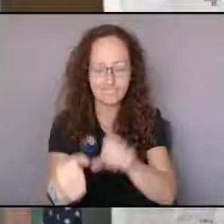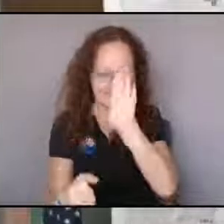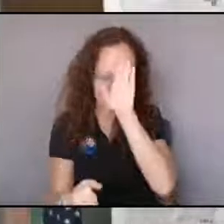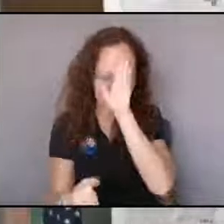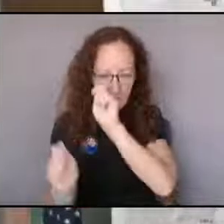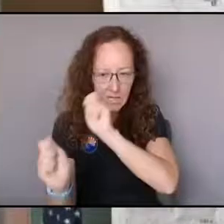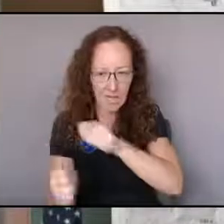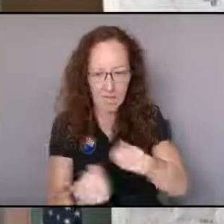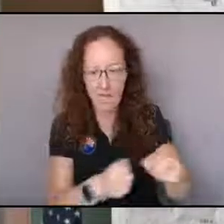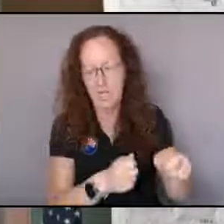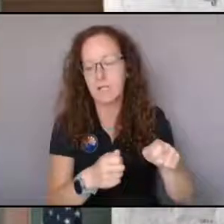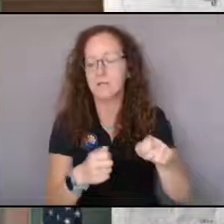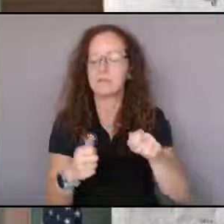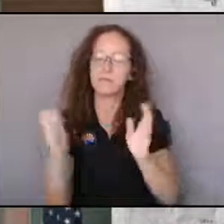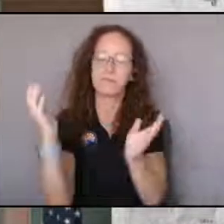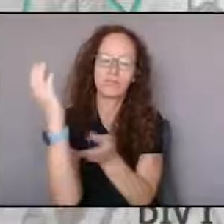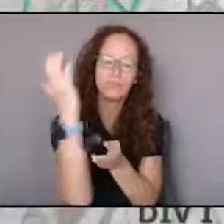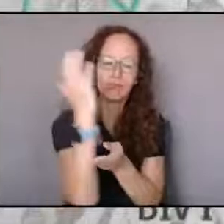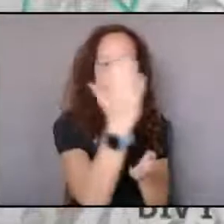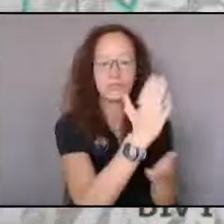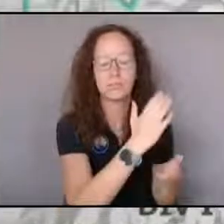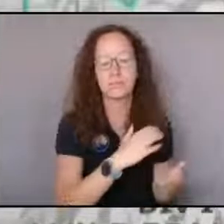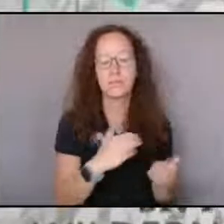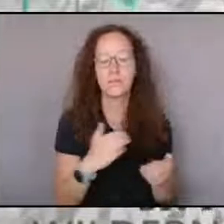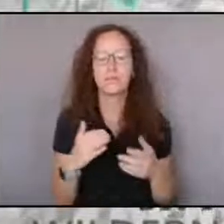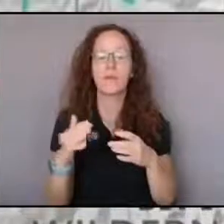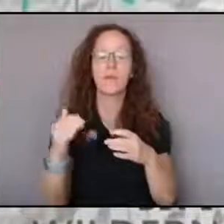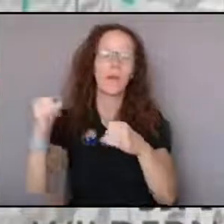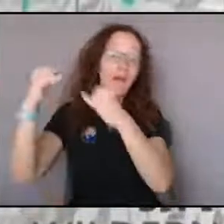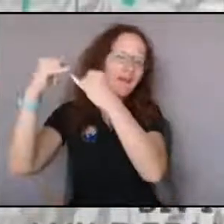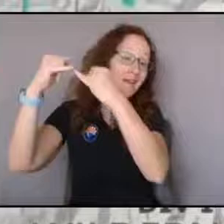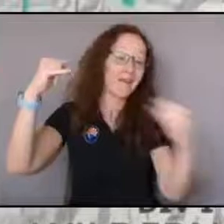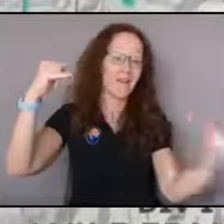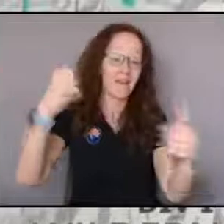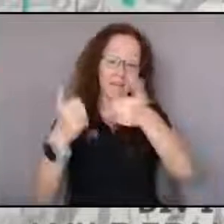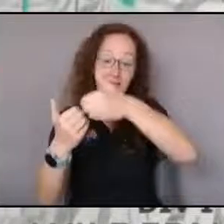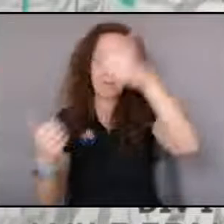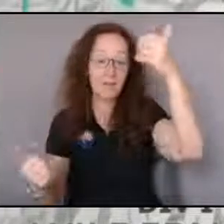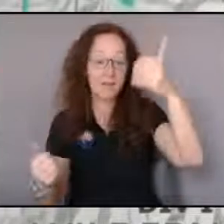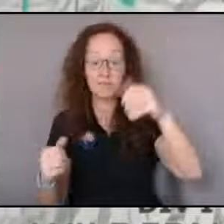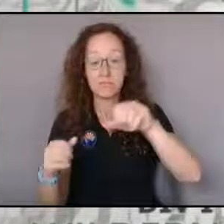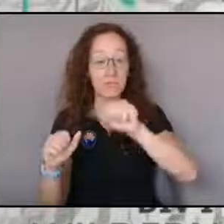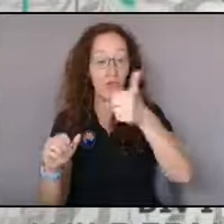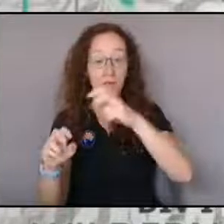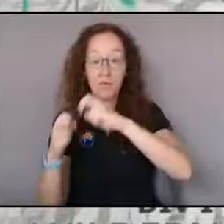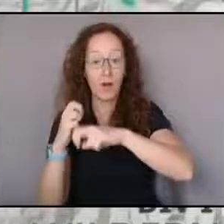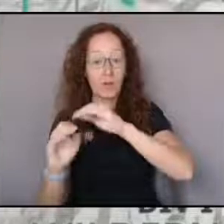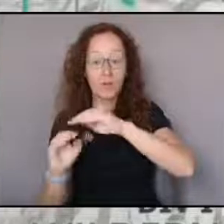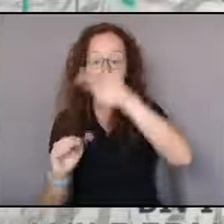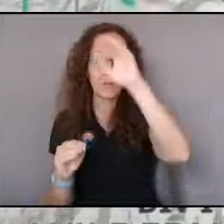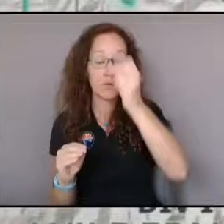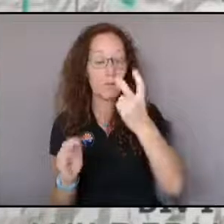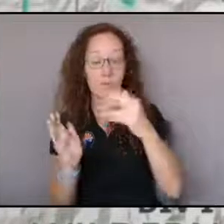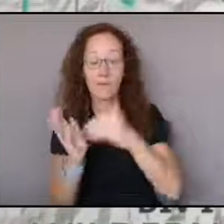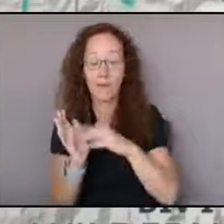WITH HAND CREWS. MOVING TO THE DIVIDE, NO OTHER ISSUES. EVERYTHING SEEMED TO BE VERY QUIET UP AT 12,000 FEET. THAT IS